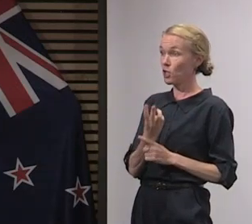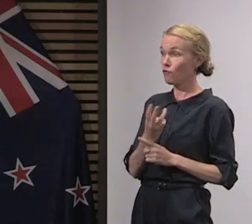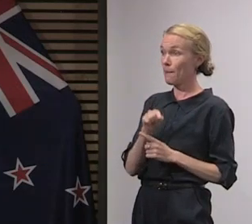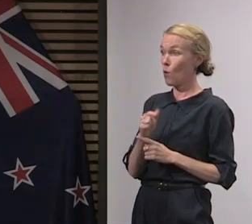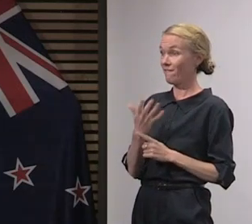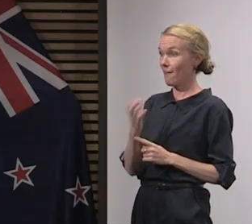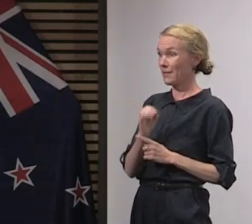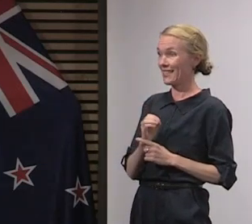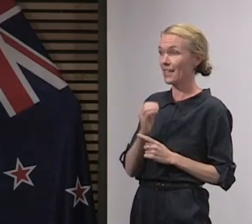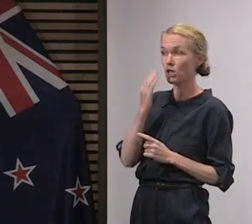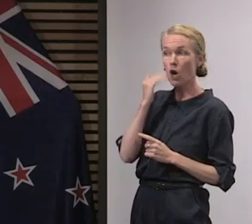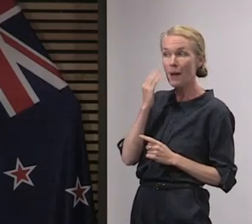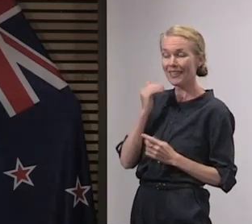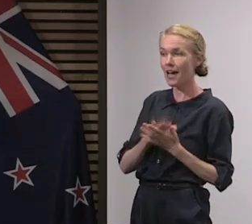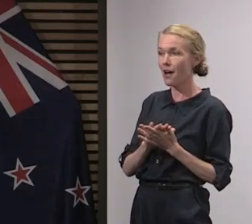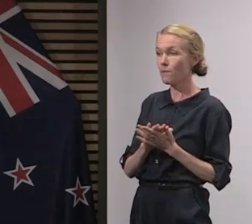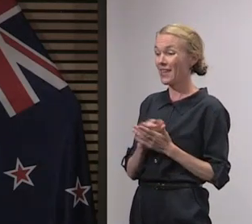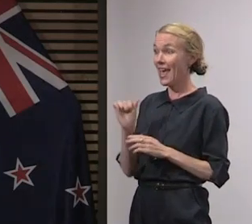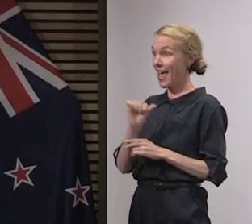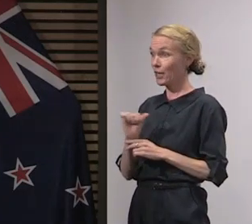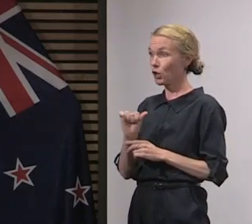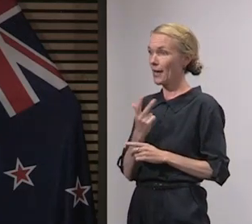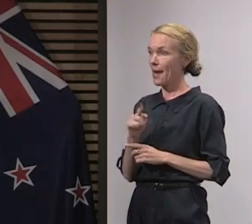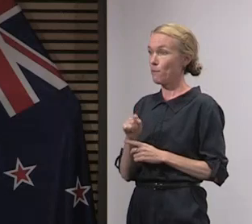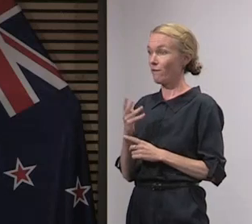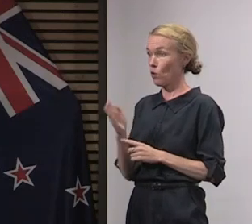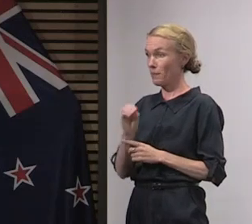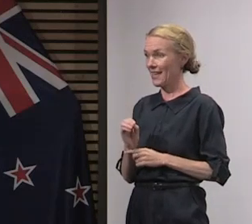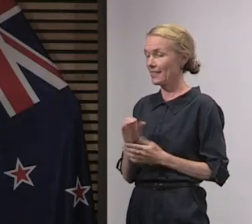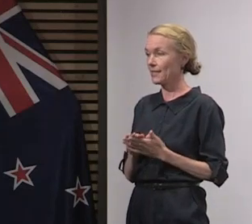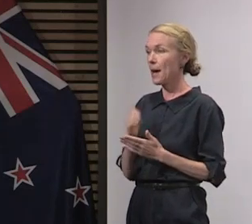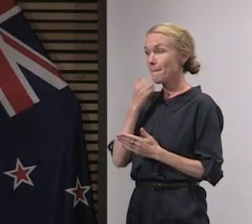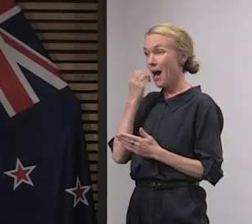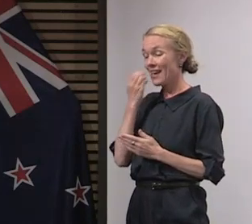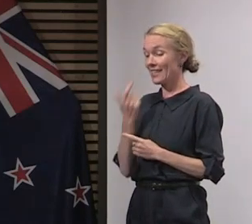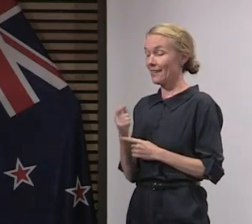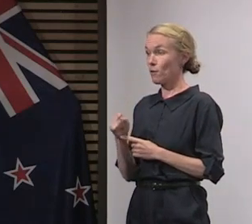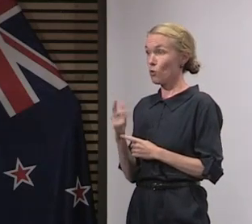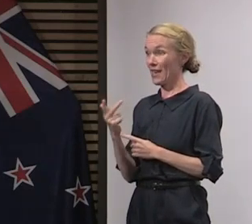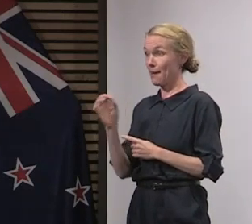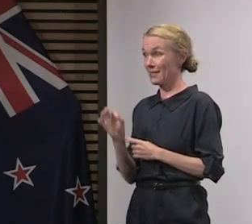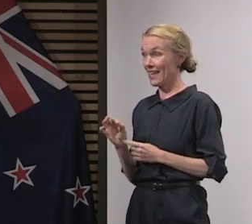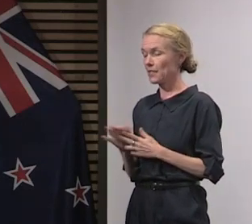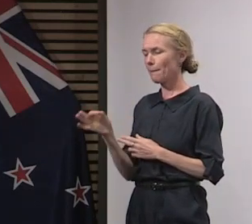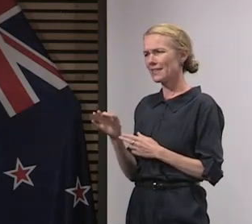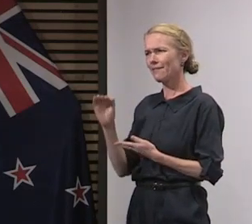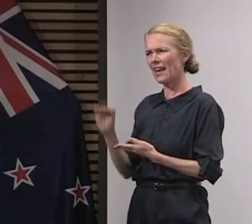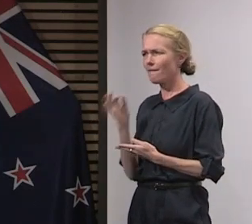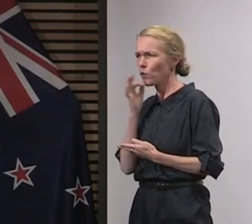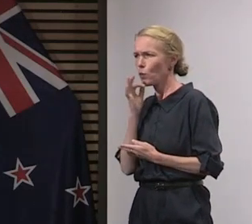ethnicity breakdown, we've got